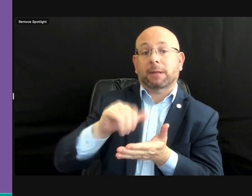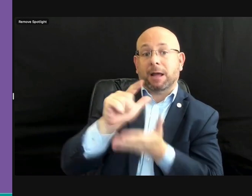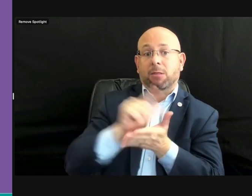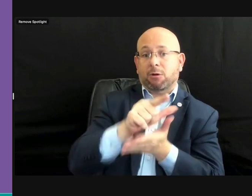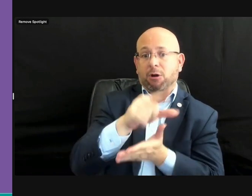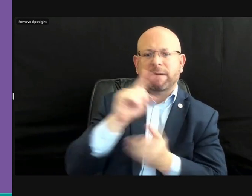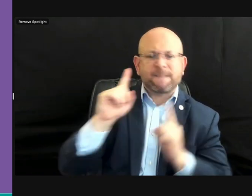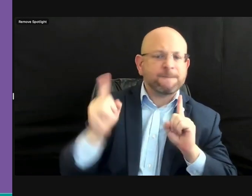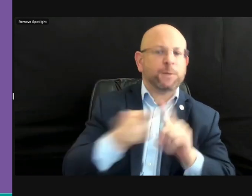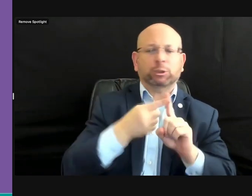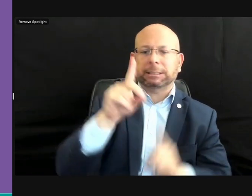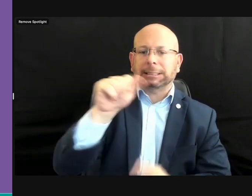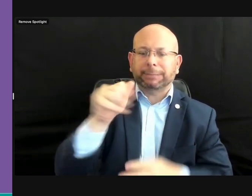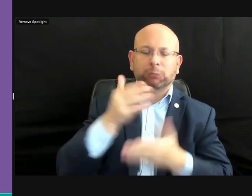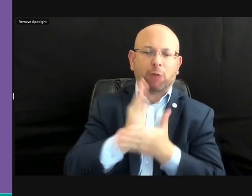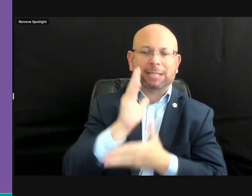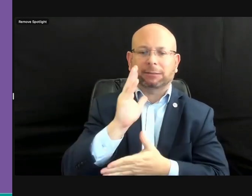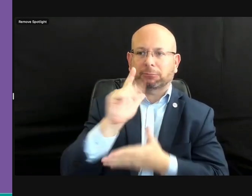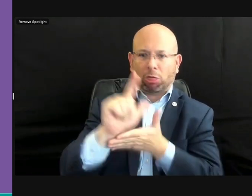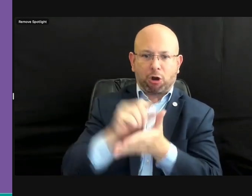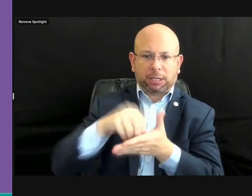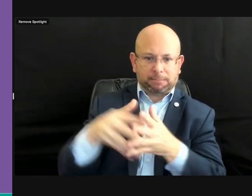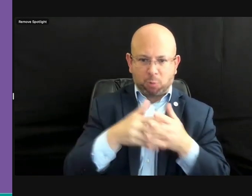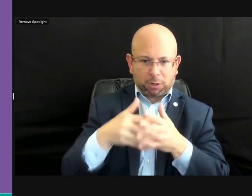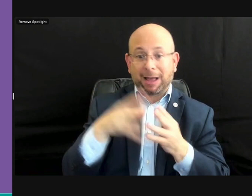This is the first disability rights law in America,